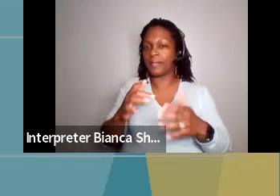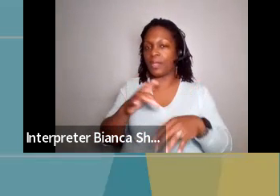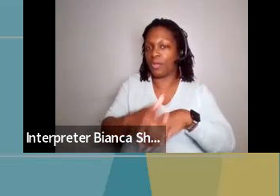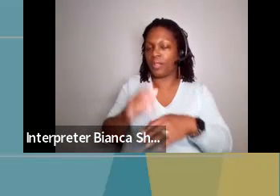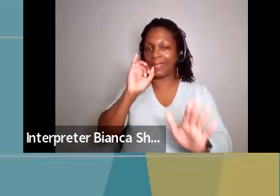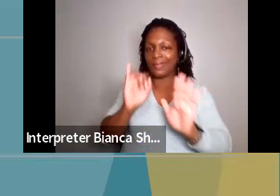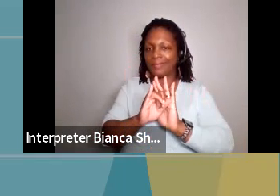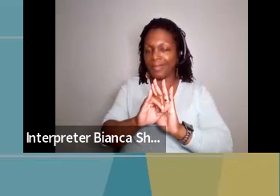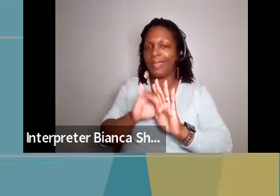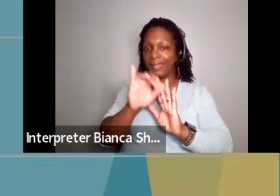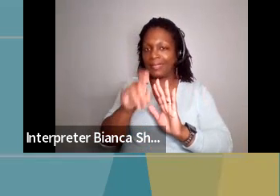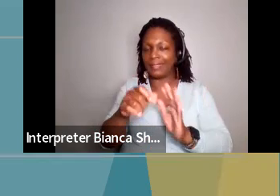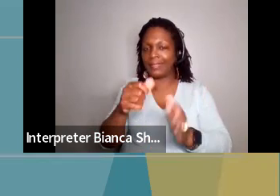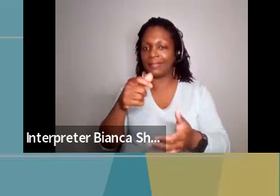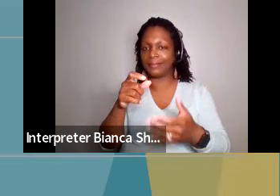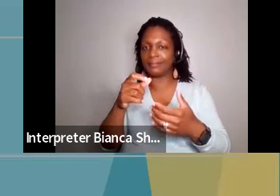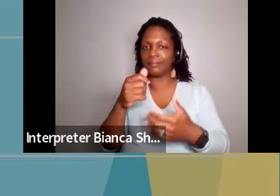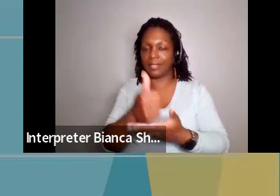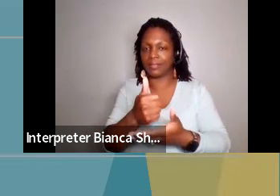provider's screen and identify needs and concerns when they occur.